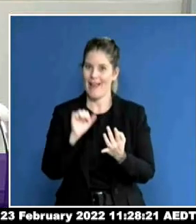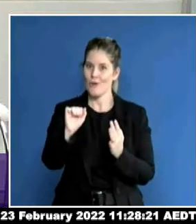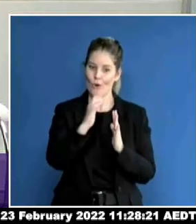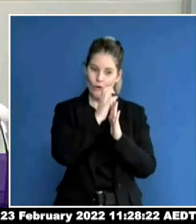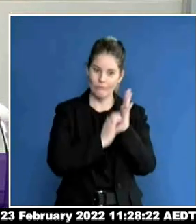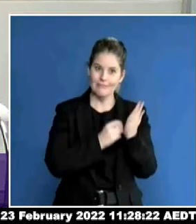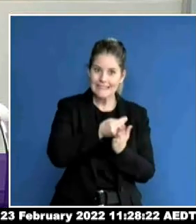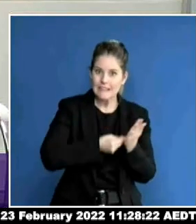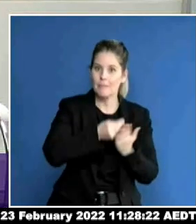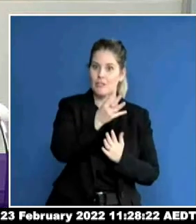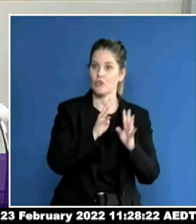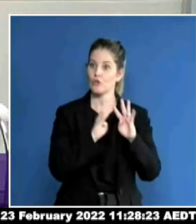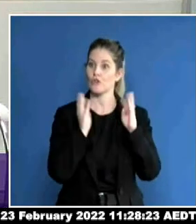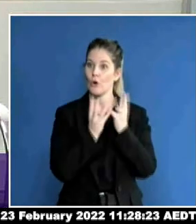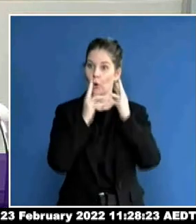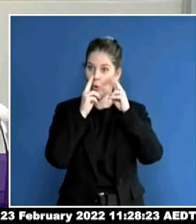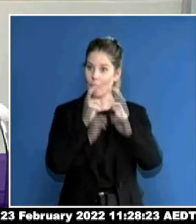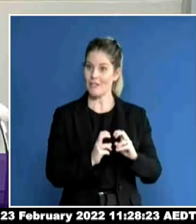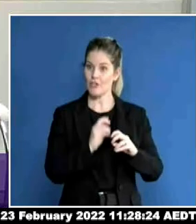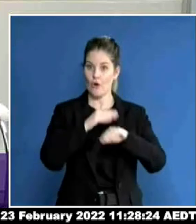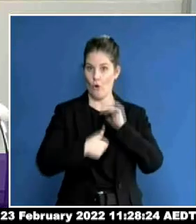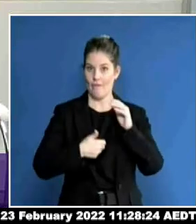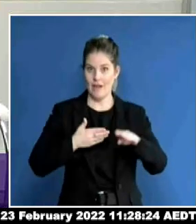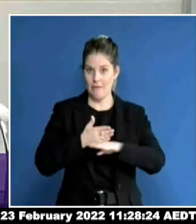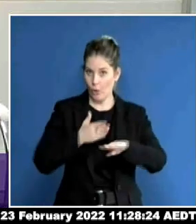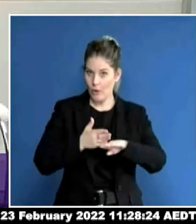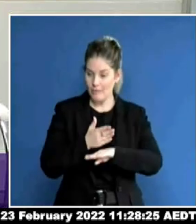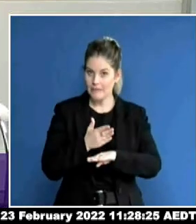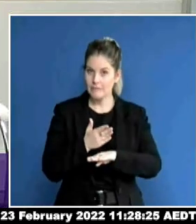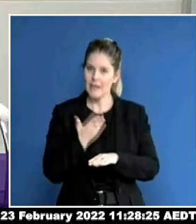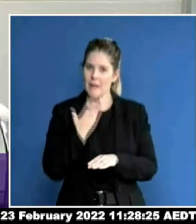Could you please tell the Commissioners other ways in which YDAS has gathered